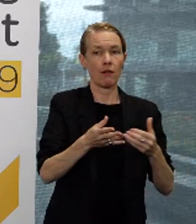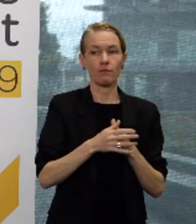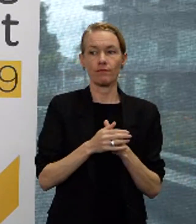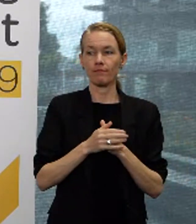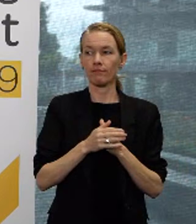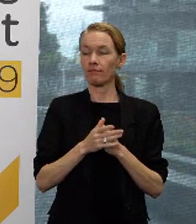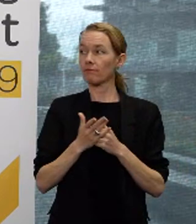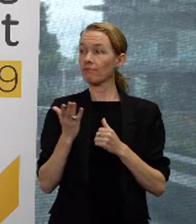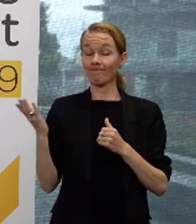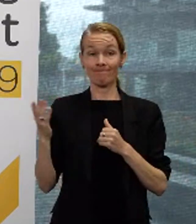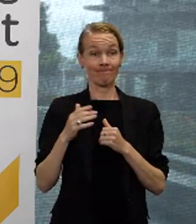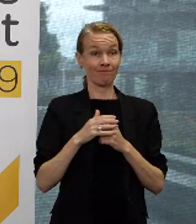as to where he might have been infected.